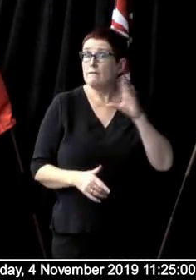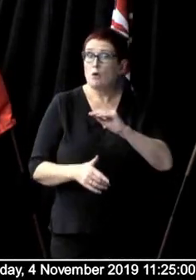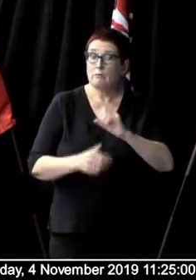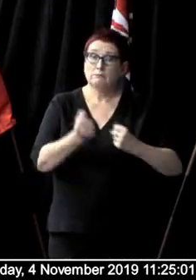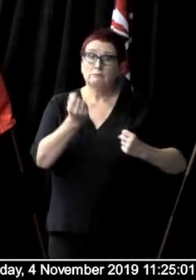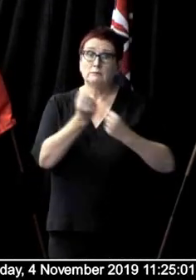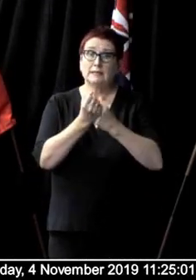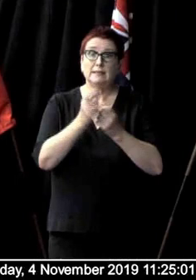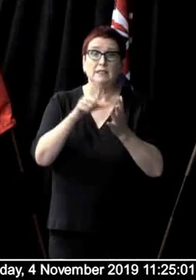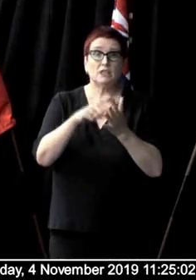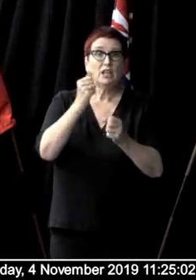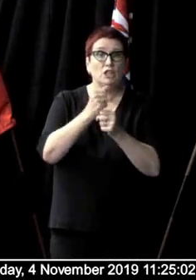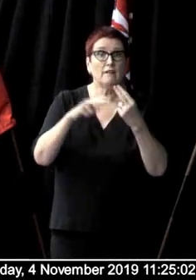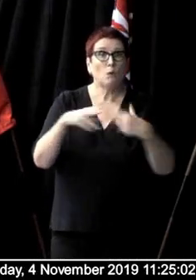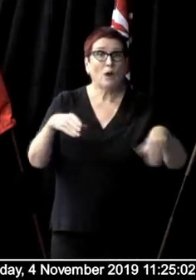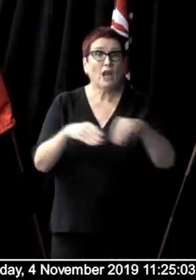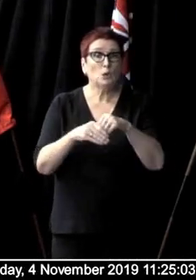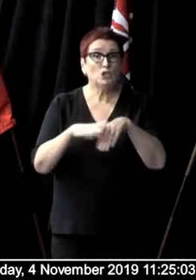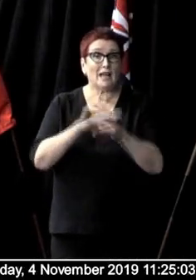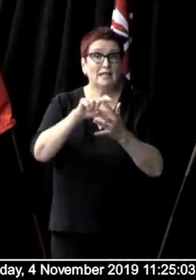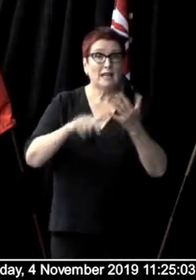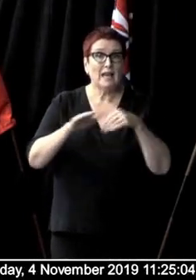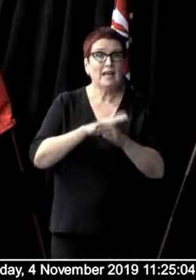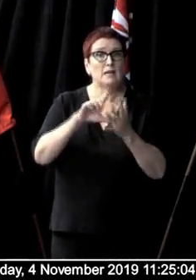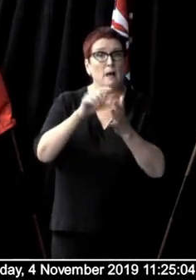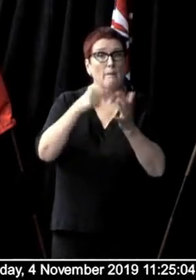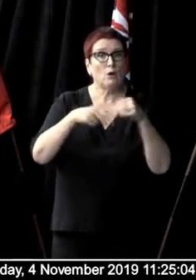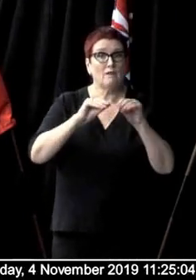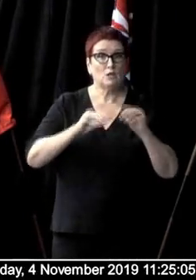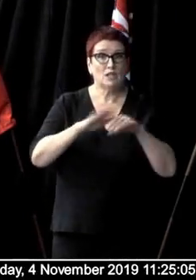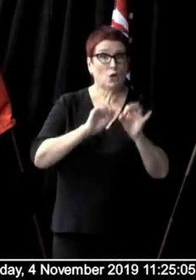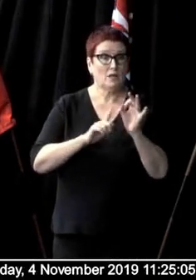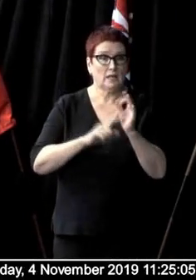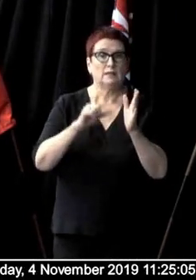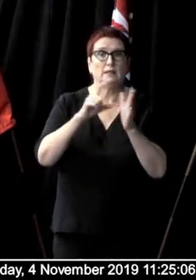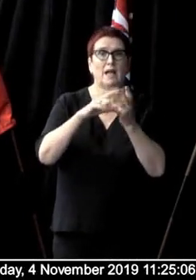of inclusion and disability in the Department of Education, Ms Deborah Dunstone,